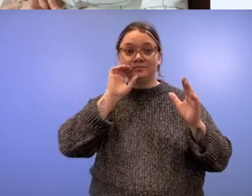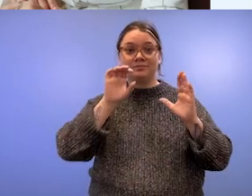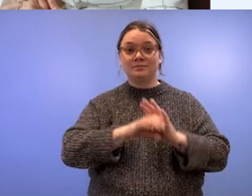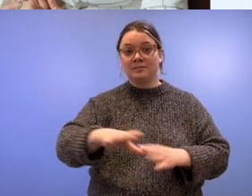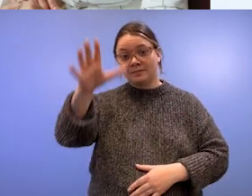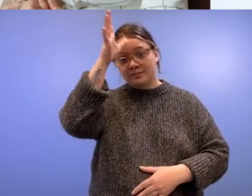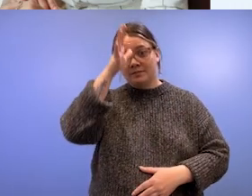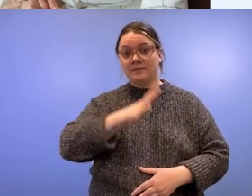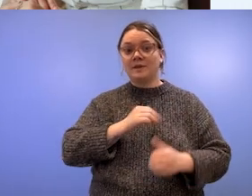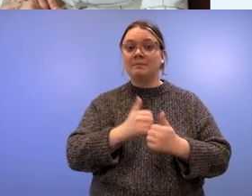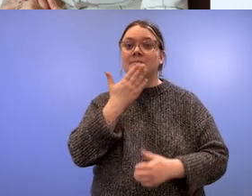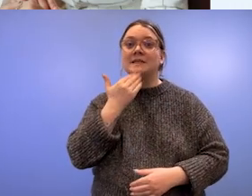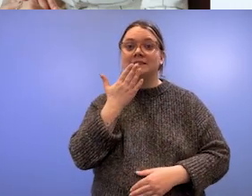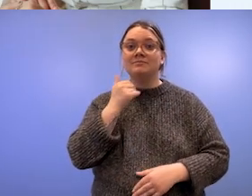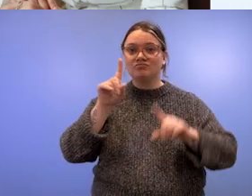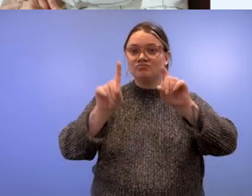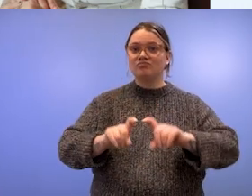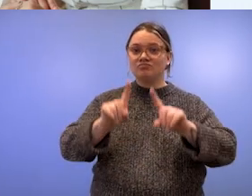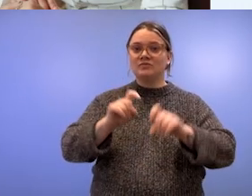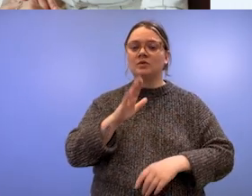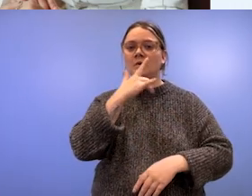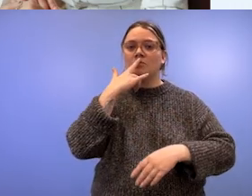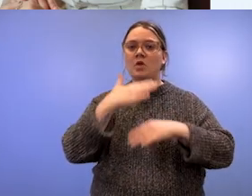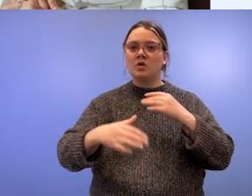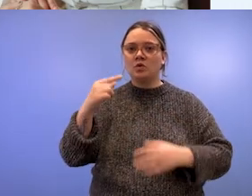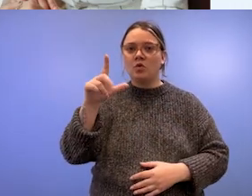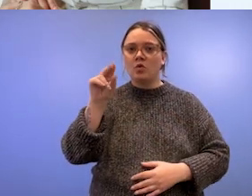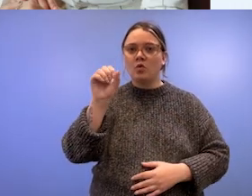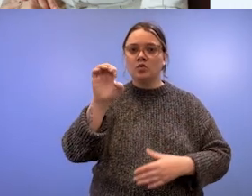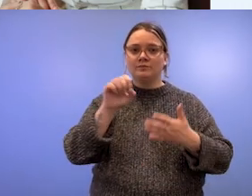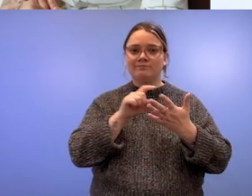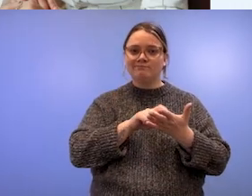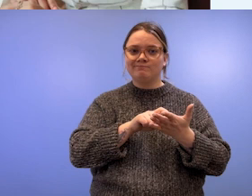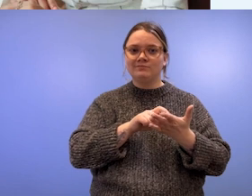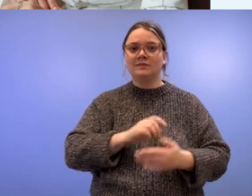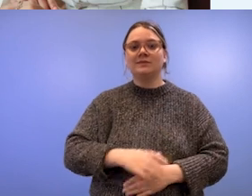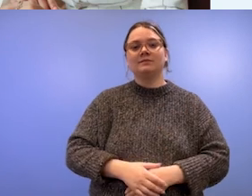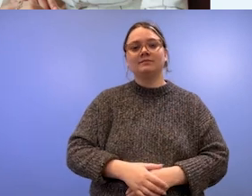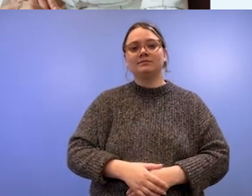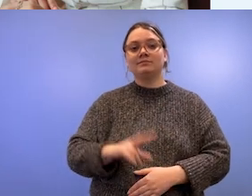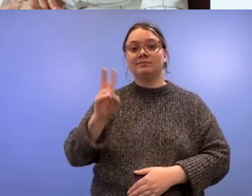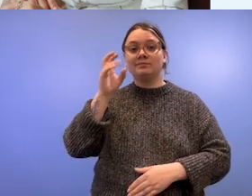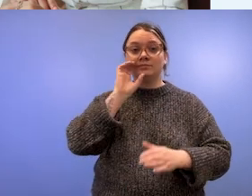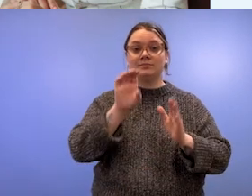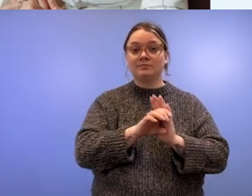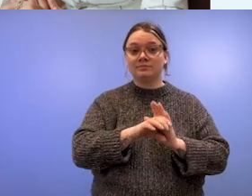a first image is a man with diabetes testing his blood glucose levels. The second image shows a